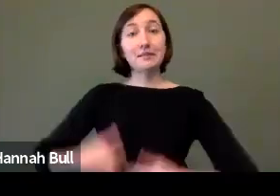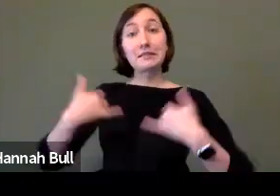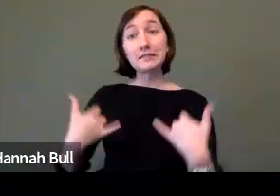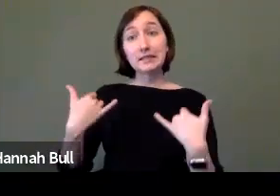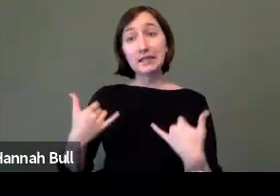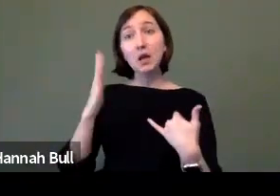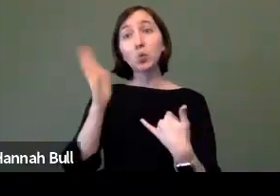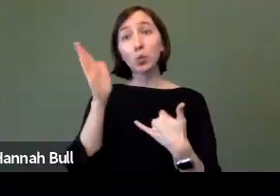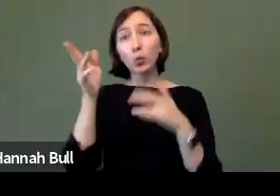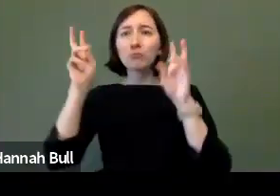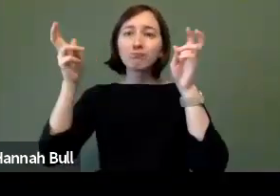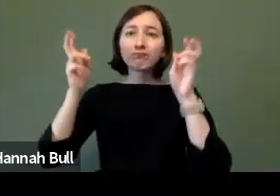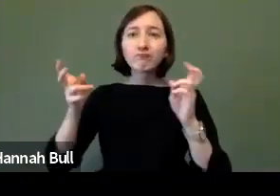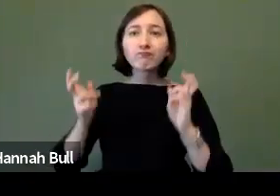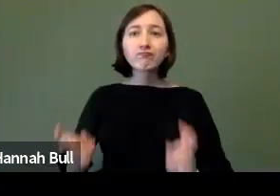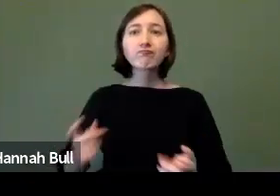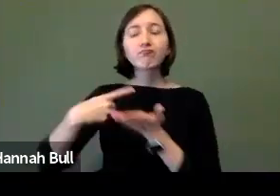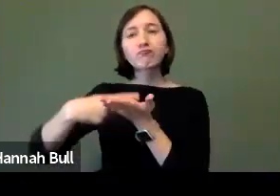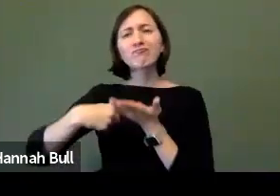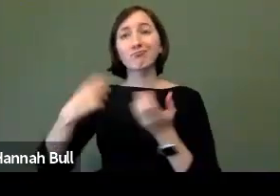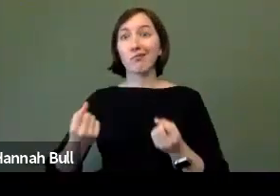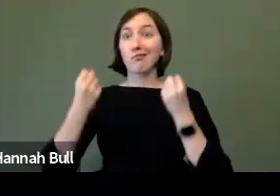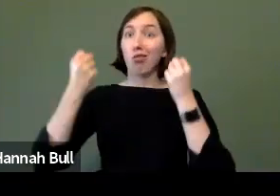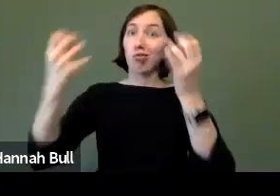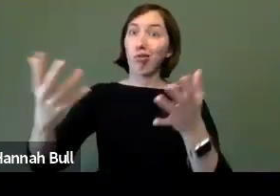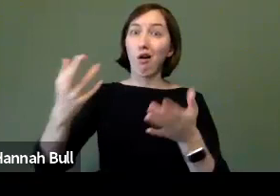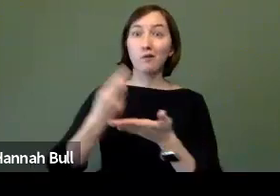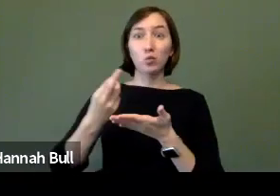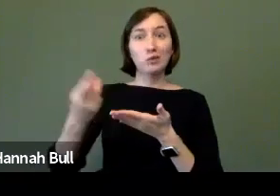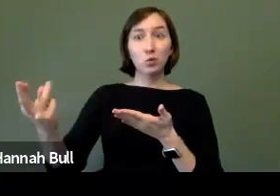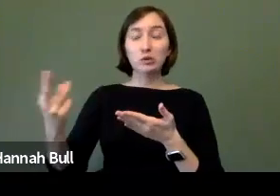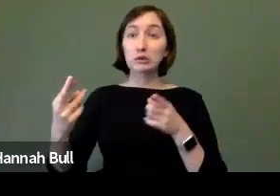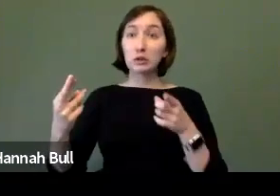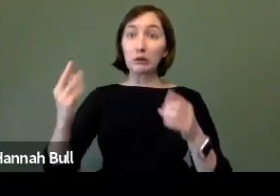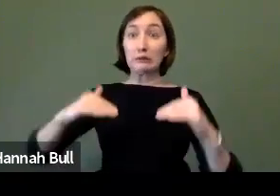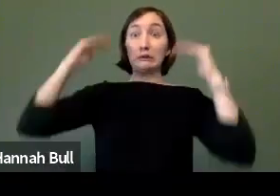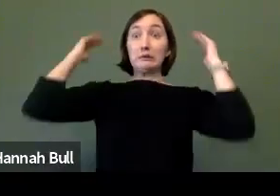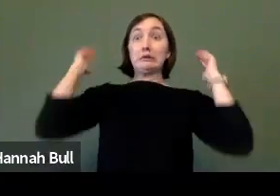covering a lot of resources and don't panic. All those resources